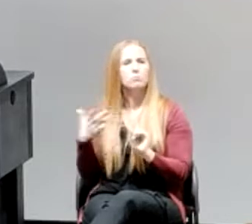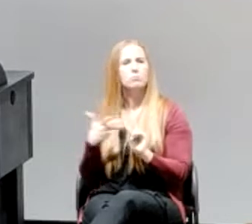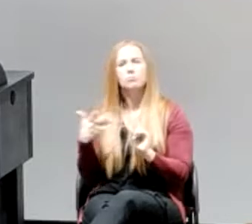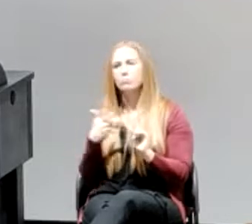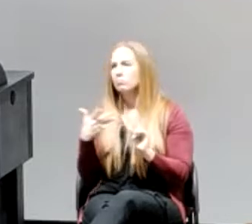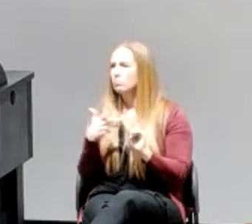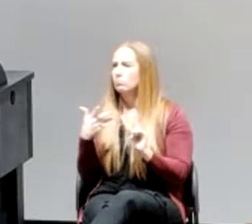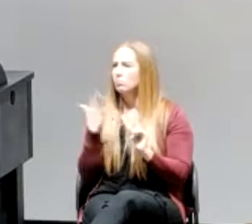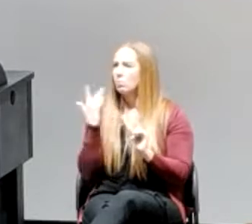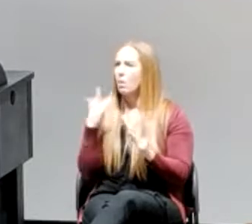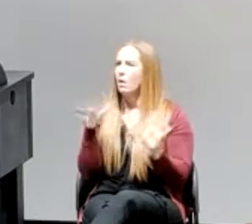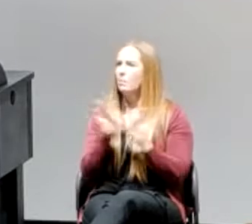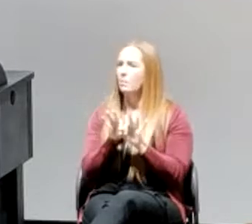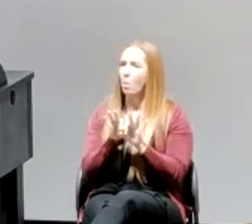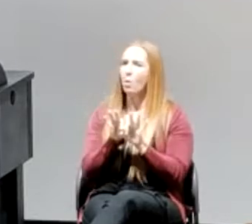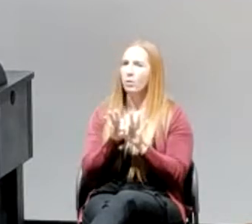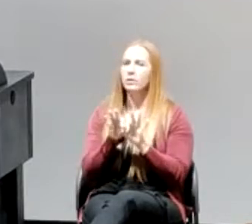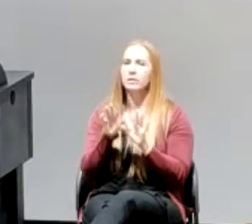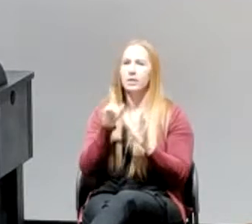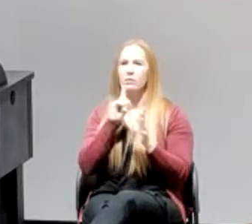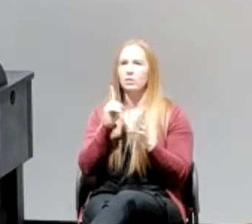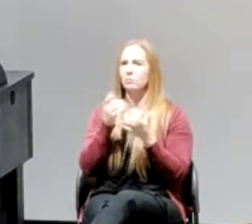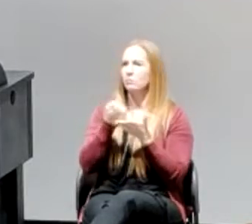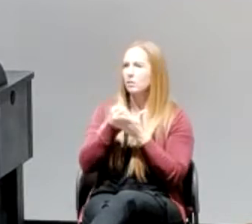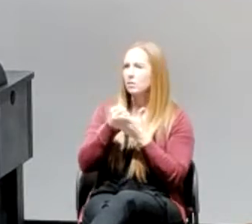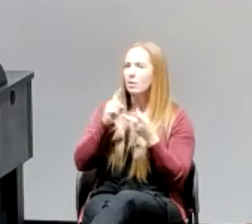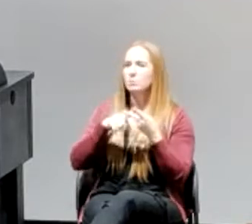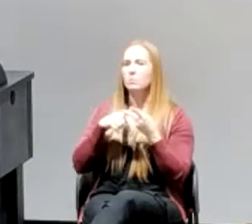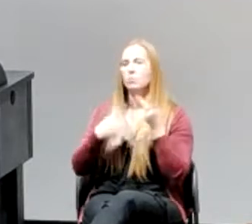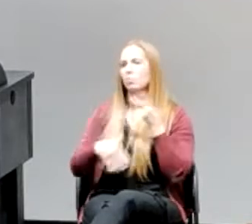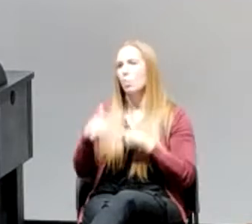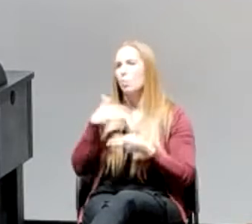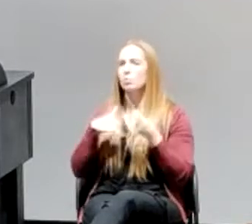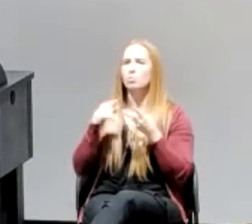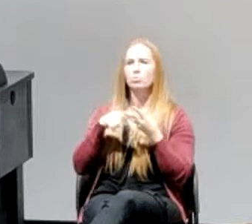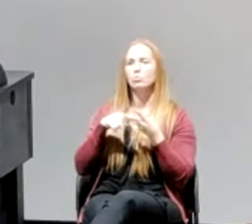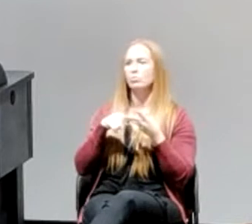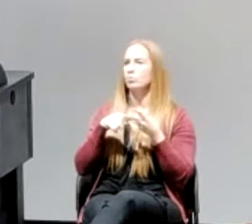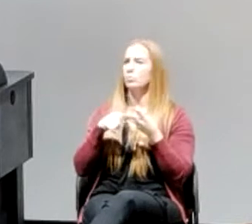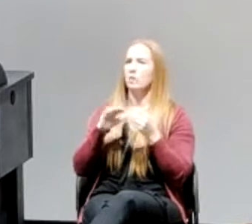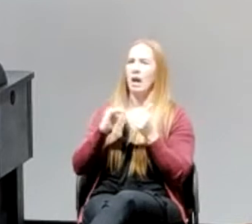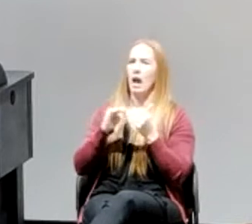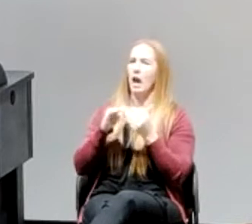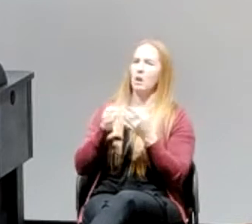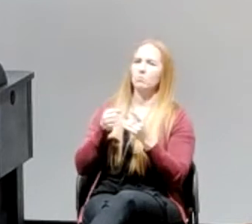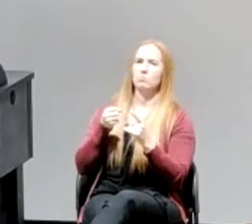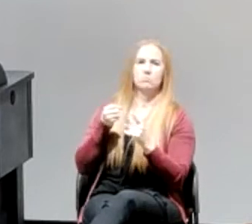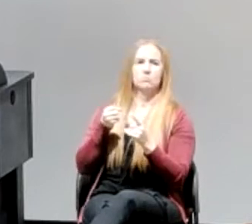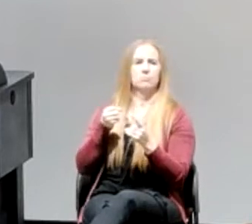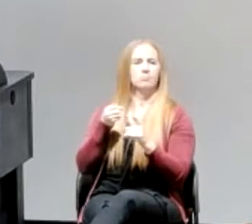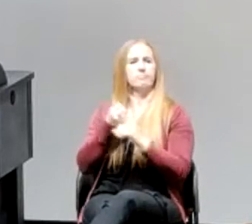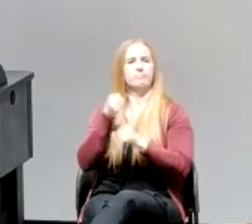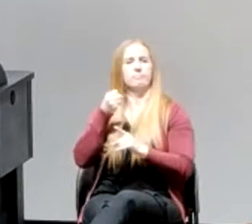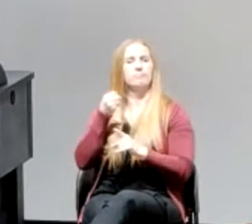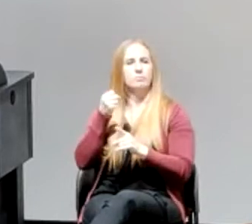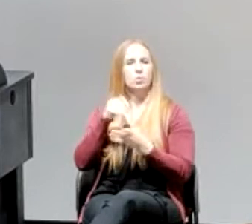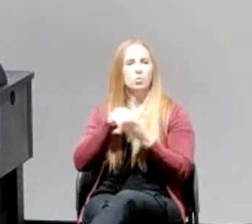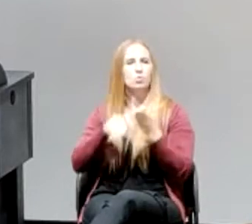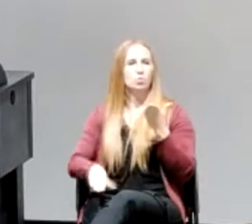Today we want to talk about the why. We want to be able to delve deeper into why this work is so important.